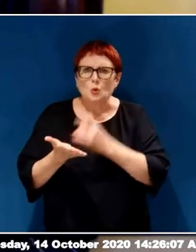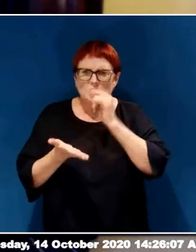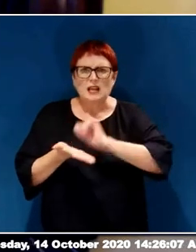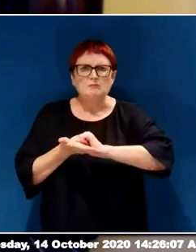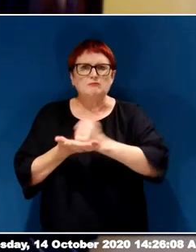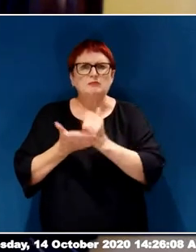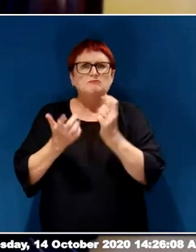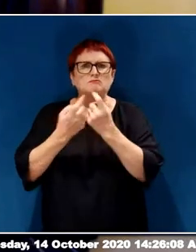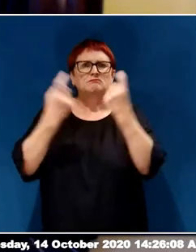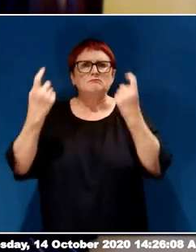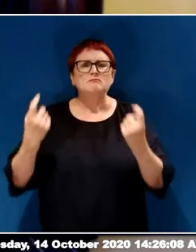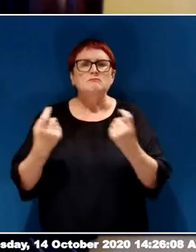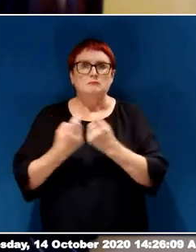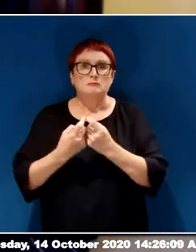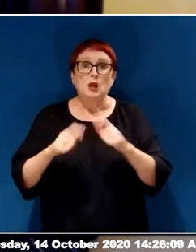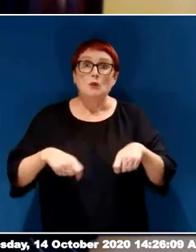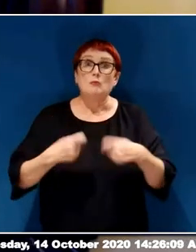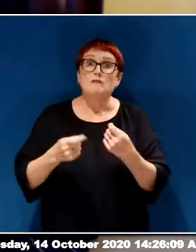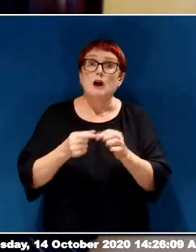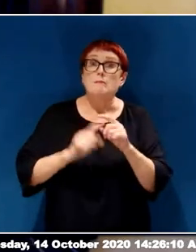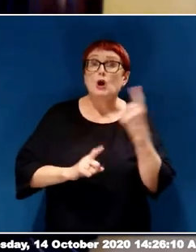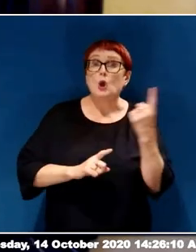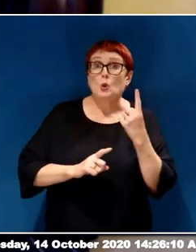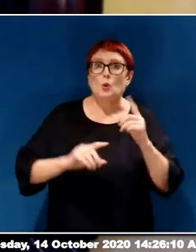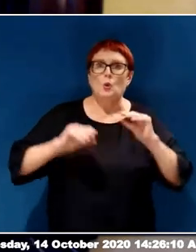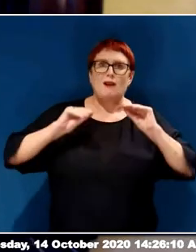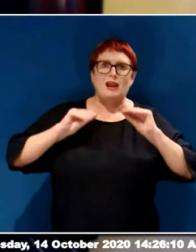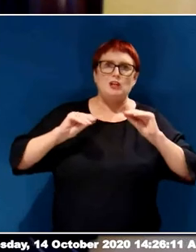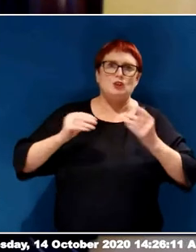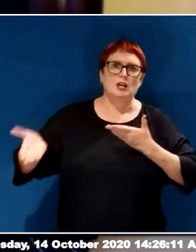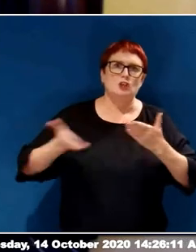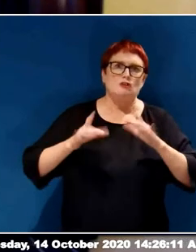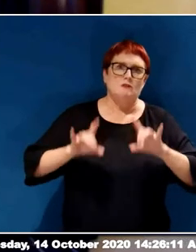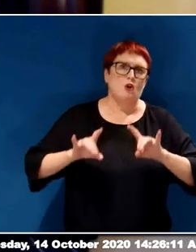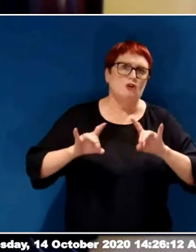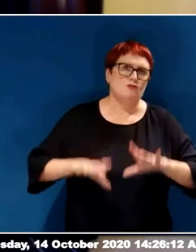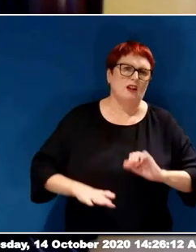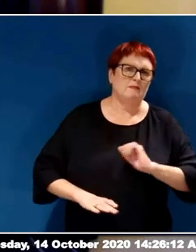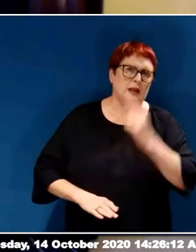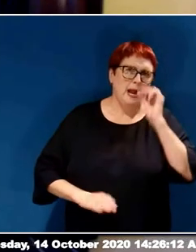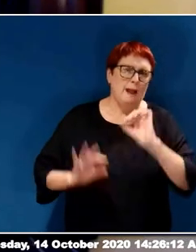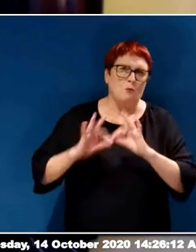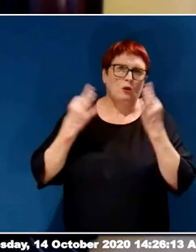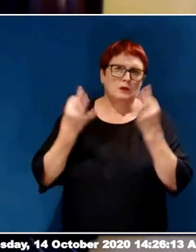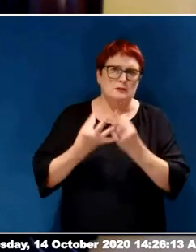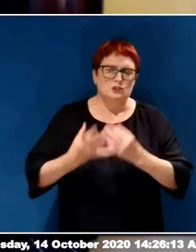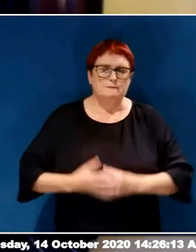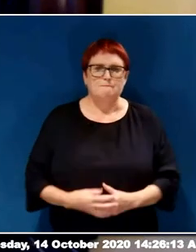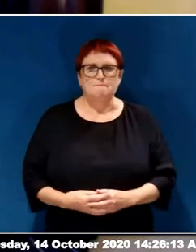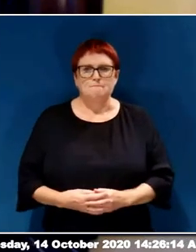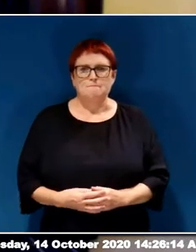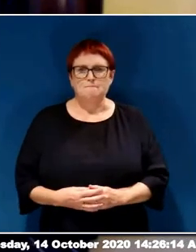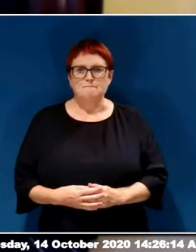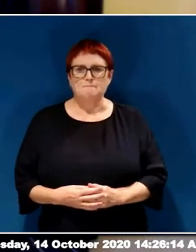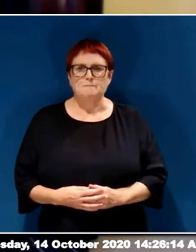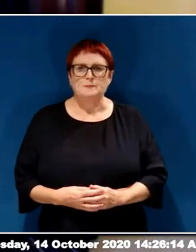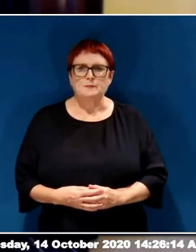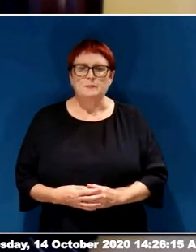Thank you. I just want to touch briefly on paragraph 134 of your statement which